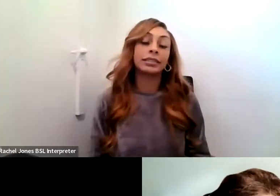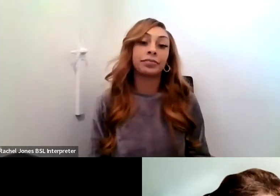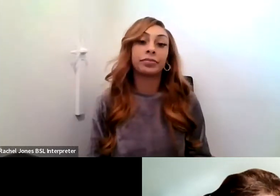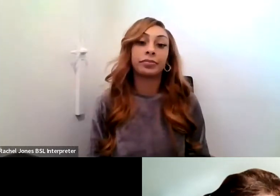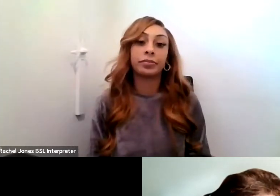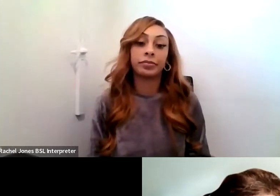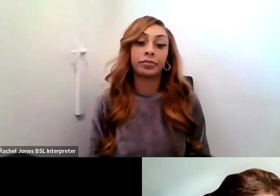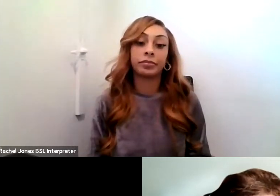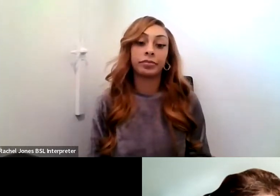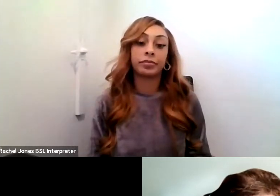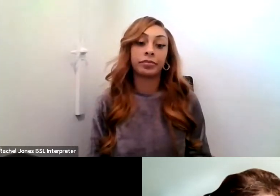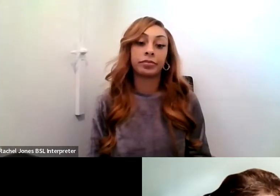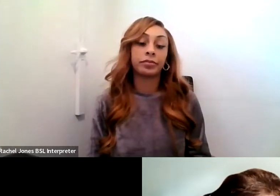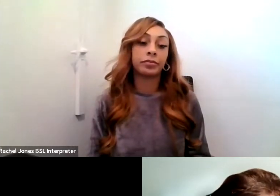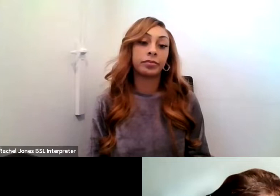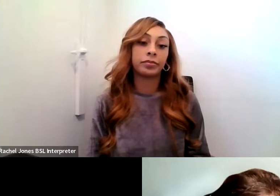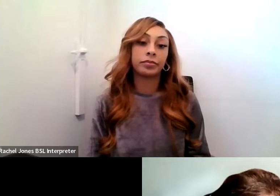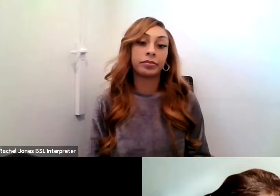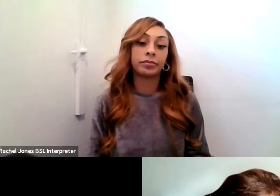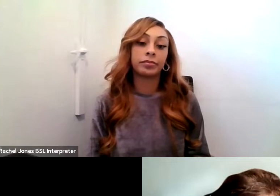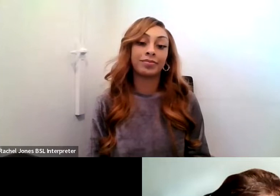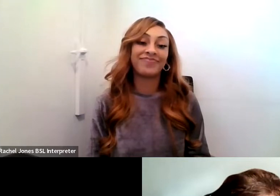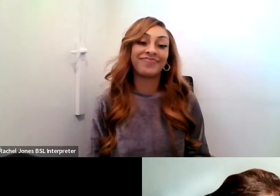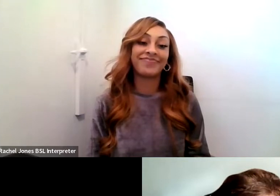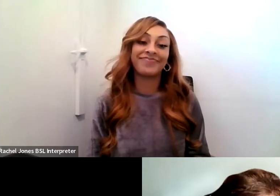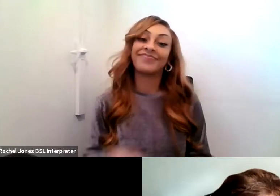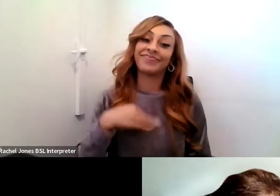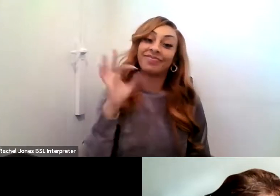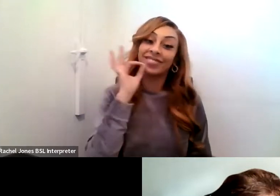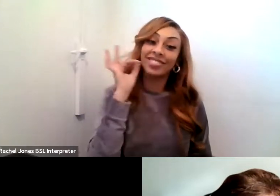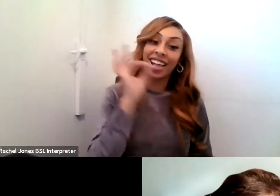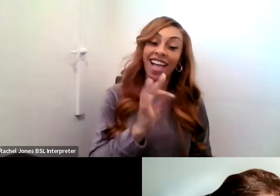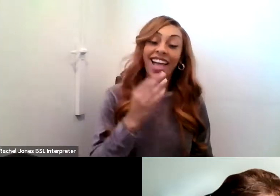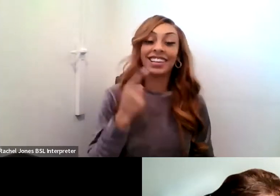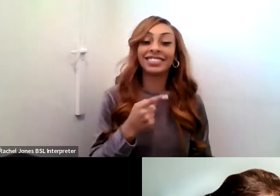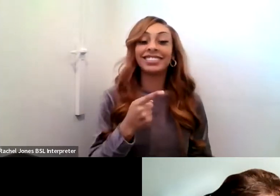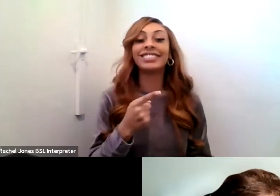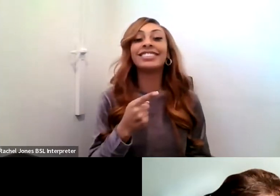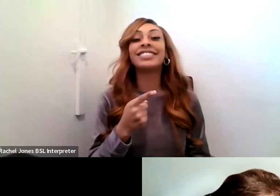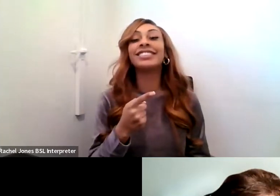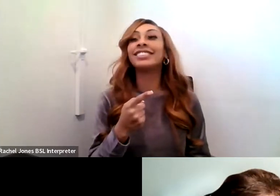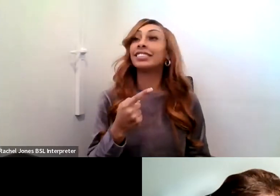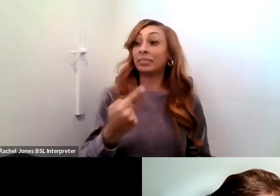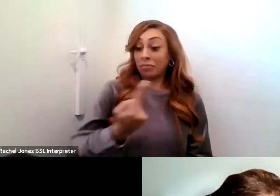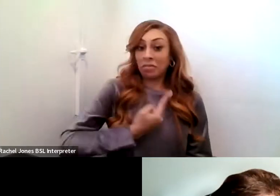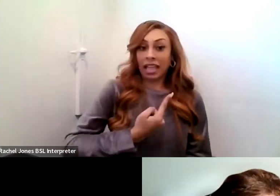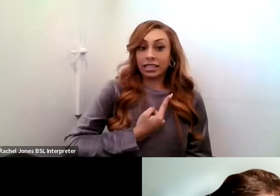But I suppose, looking now, Jamie, if I were to say, I suppose speaking as an artist,